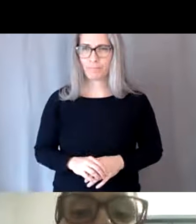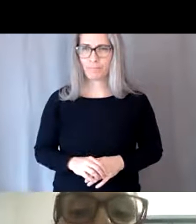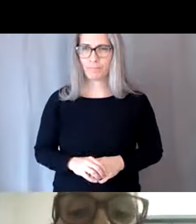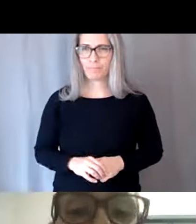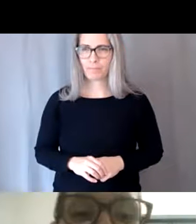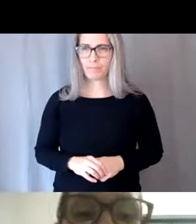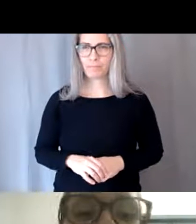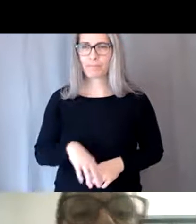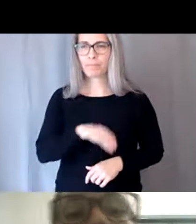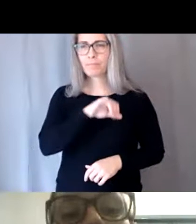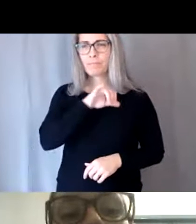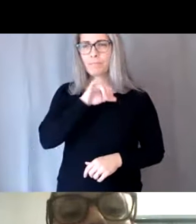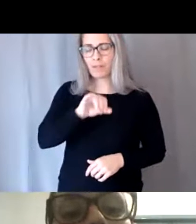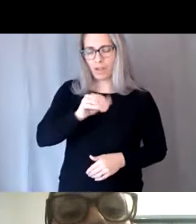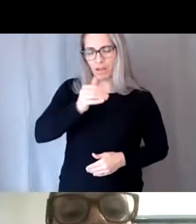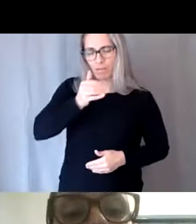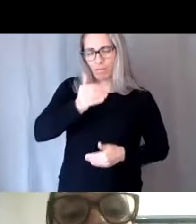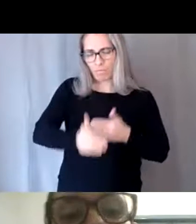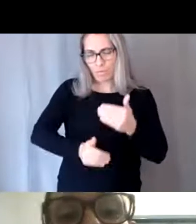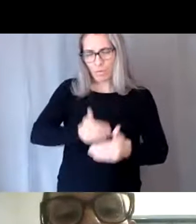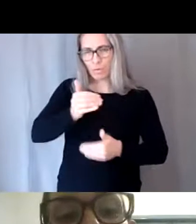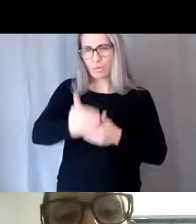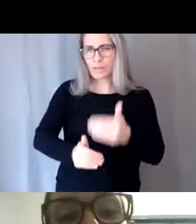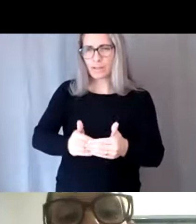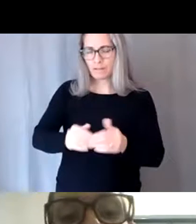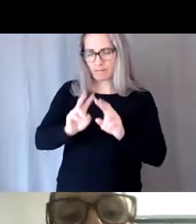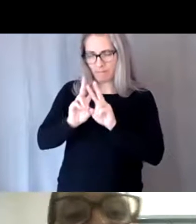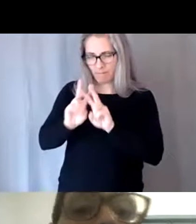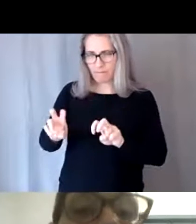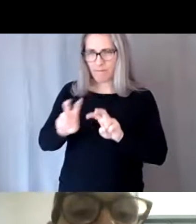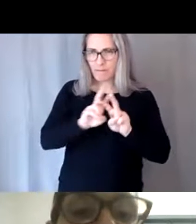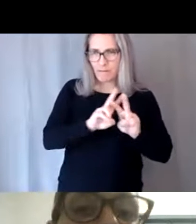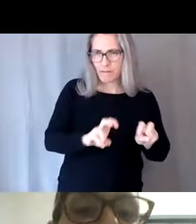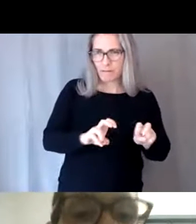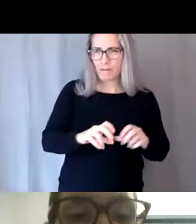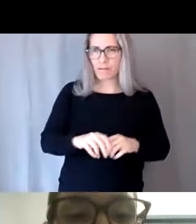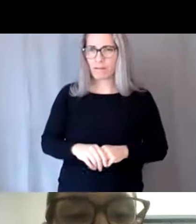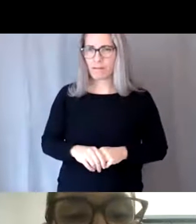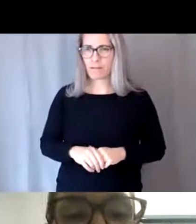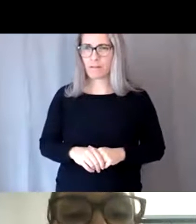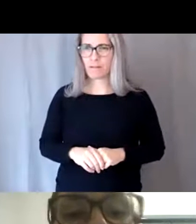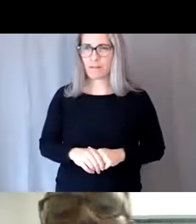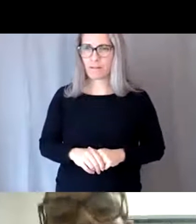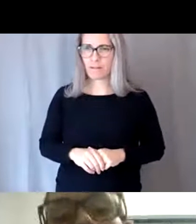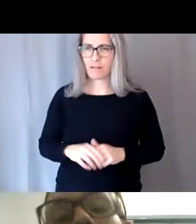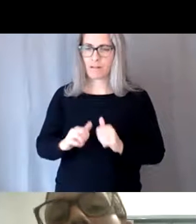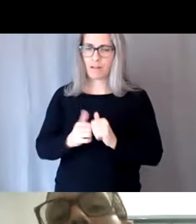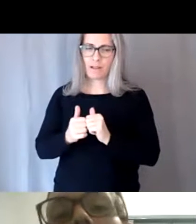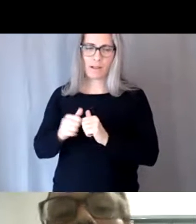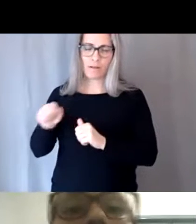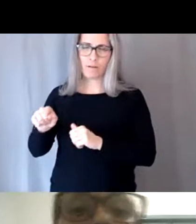process of this is how the notion of functioning is